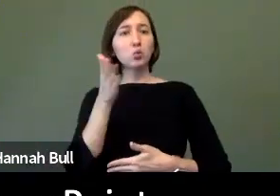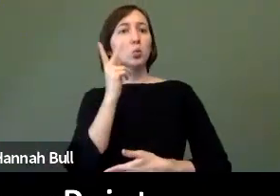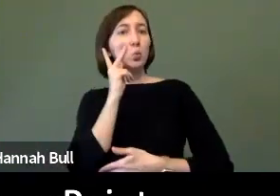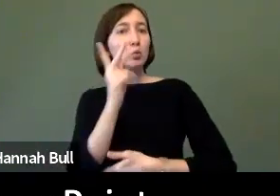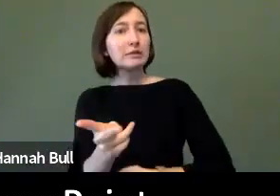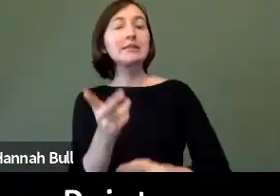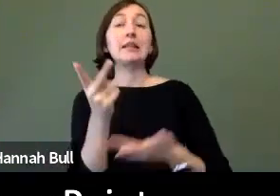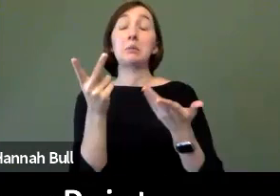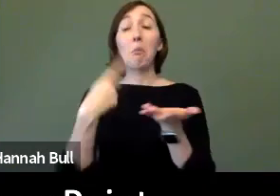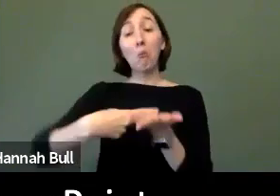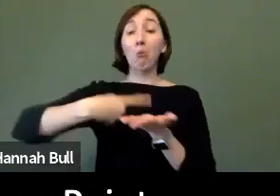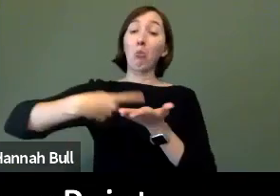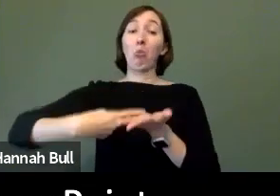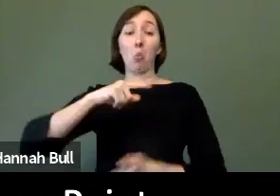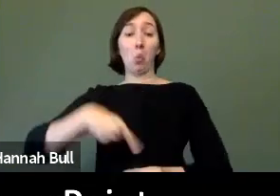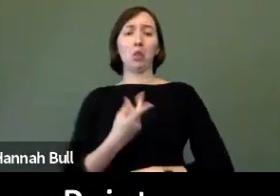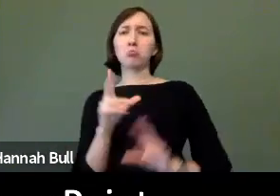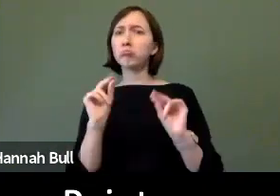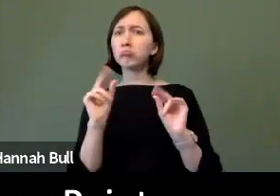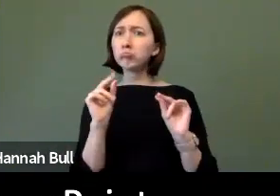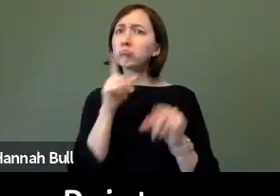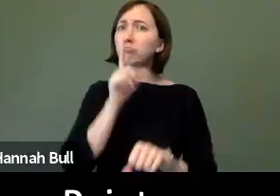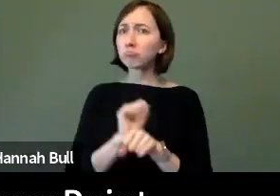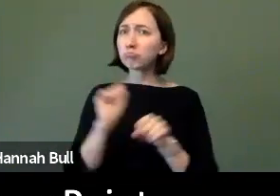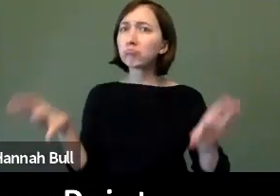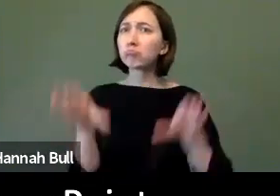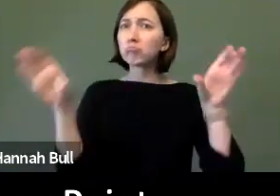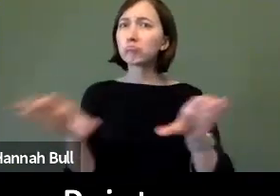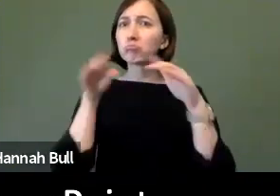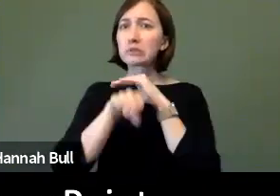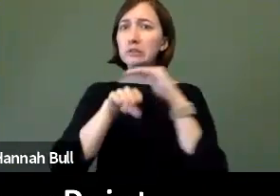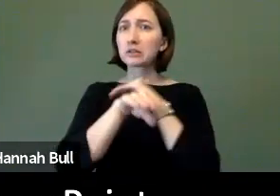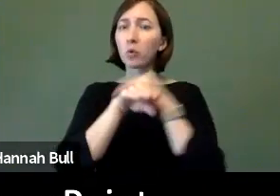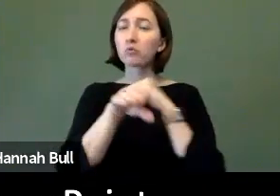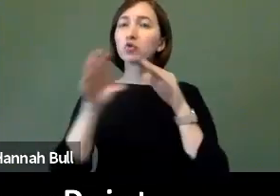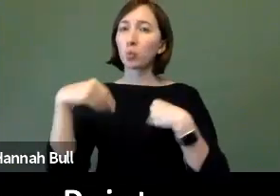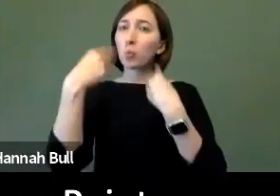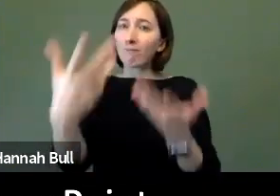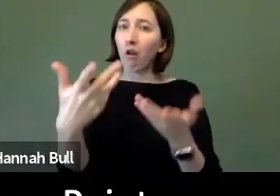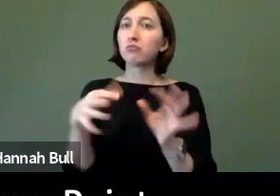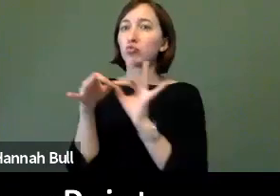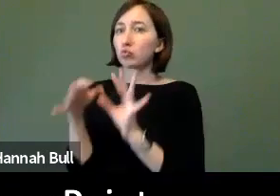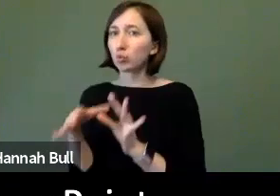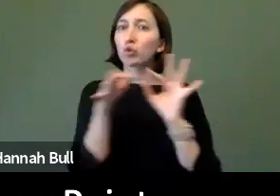we don't just talk about, but we actually do. So as we move through this I want you to be aware